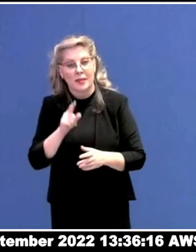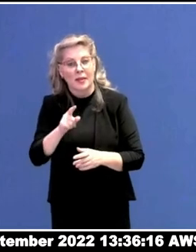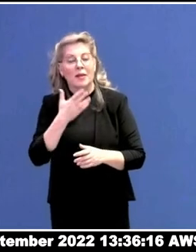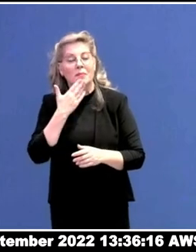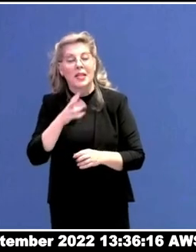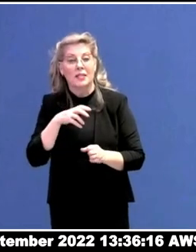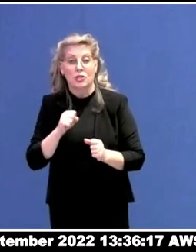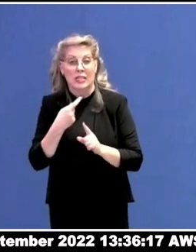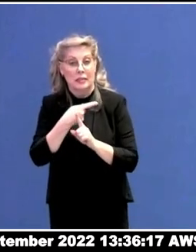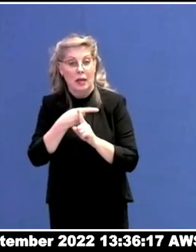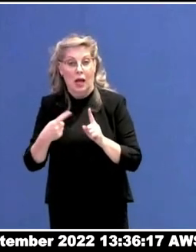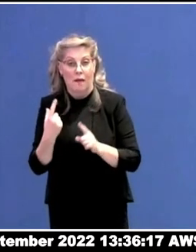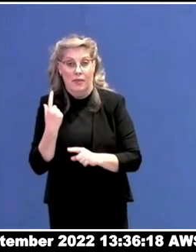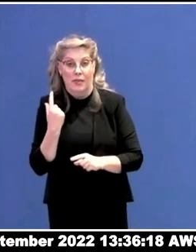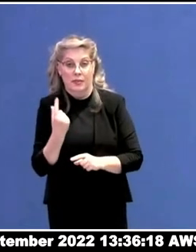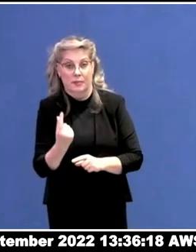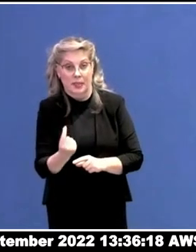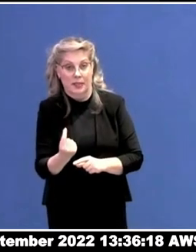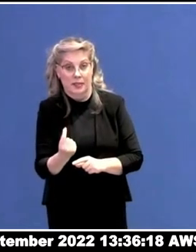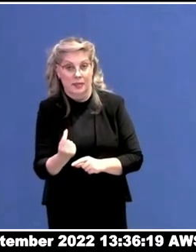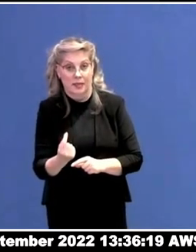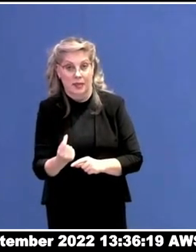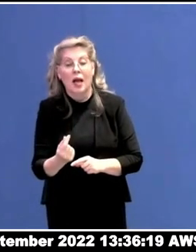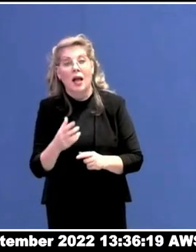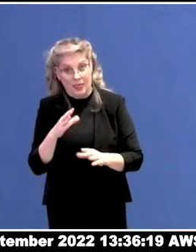of it, and that will then come across as a rate that can be dealt with by everyone